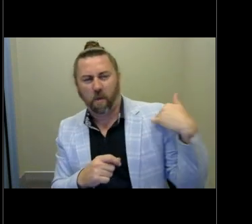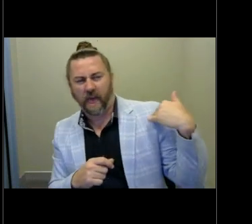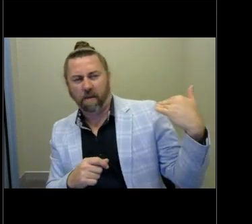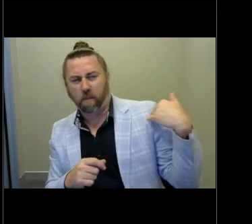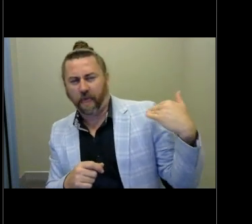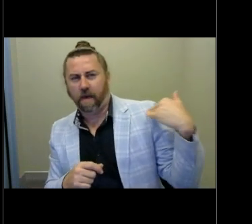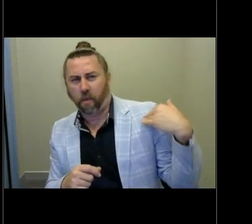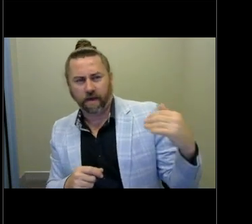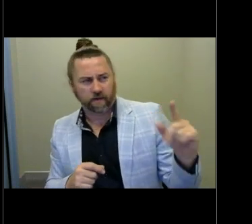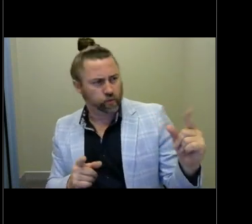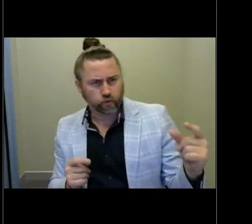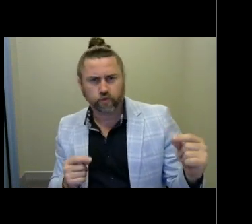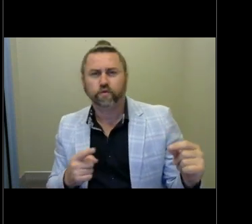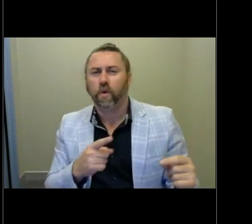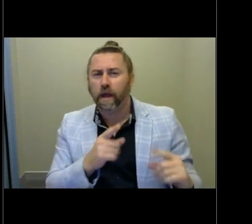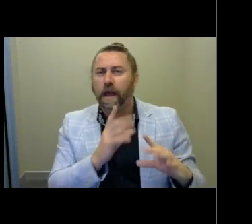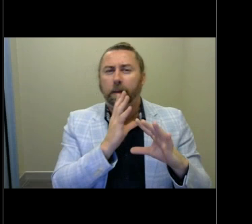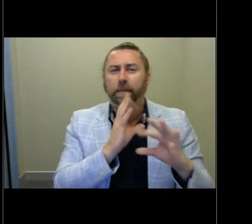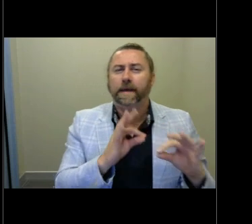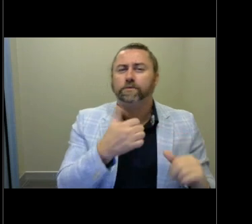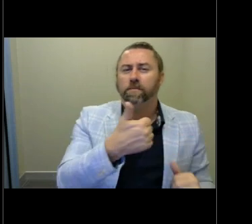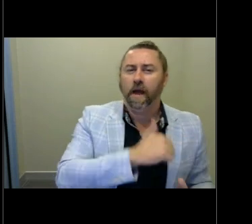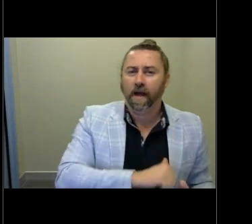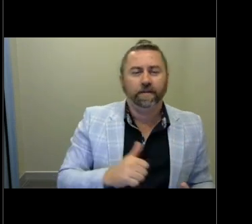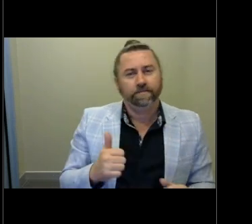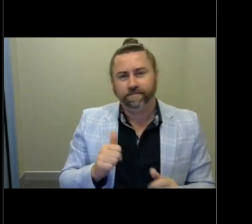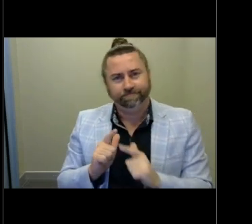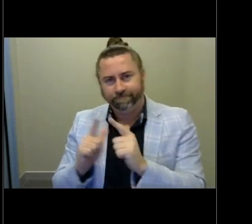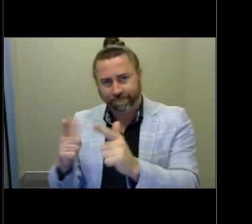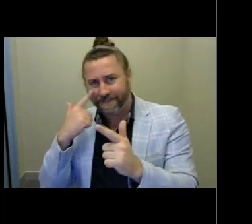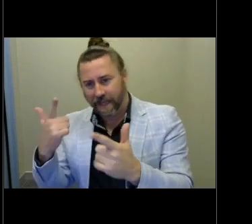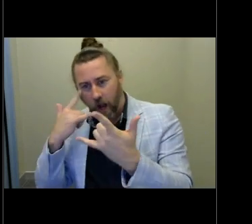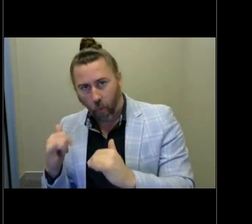really important that they are getting advice but also potentially reporting the assault